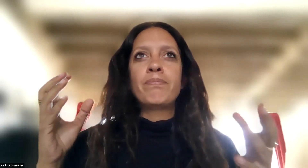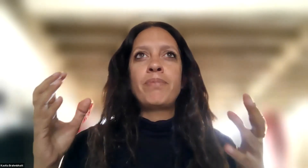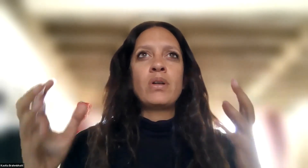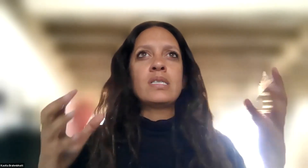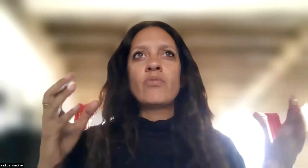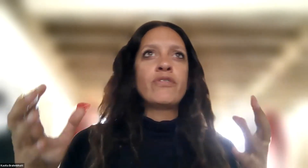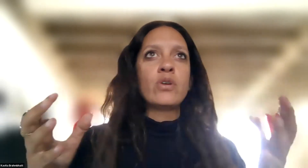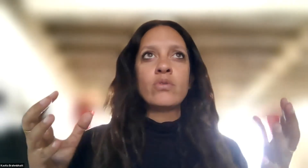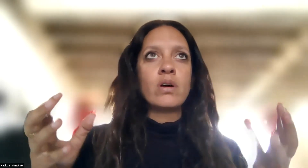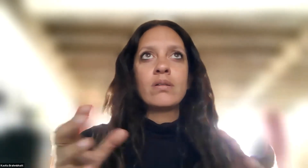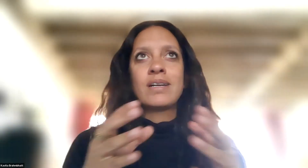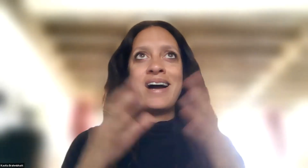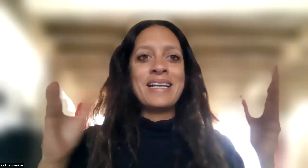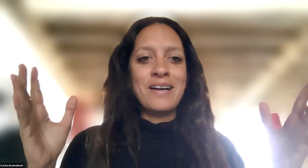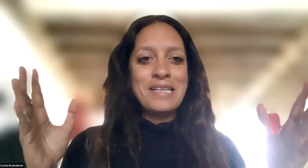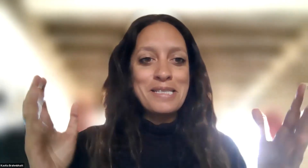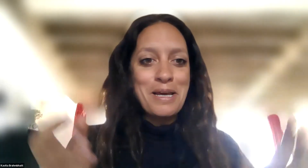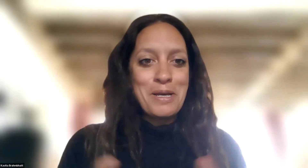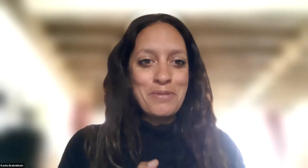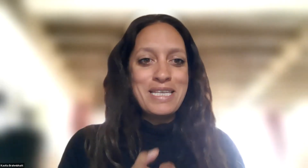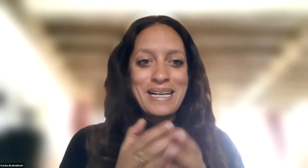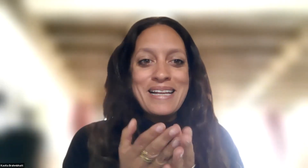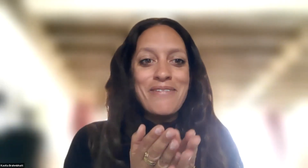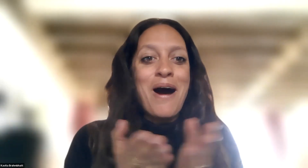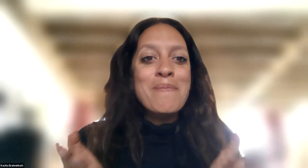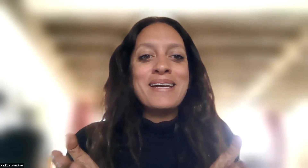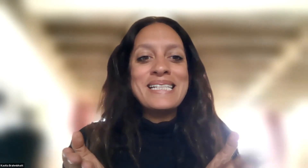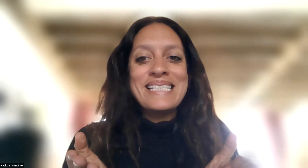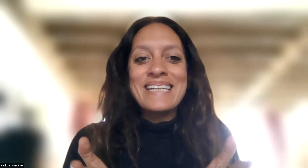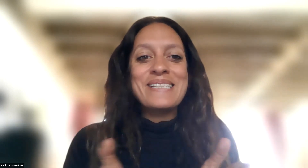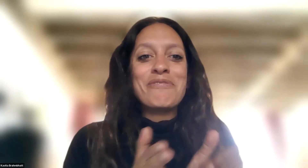indicators are pulled from the U.N. DIS